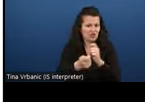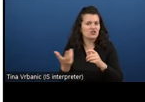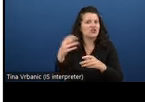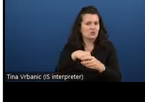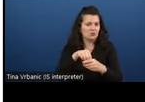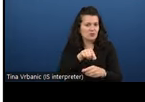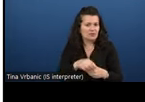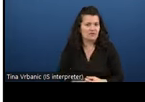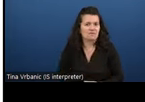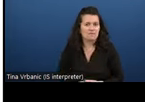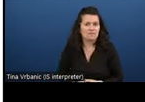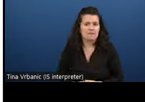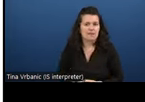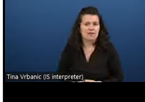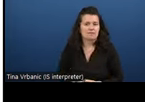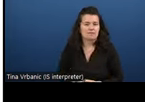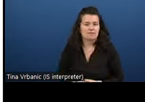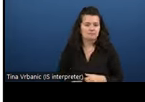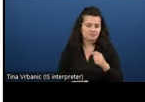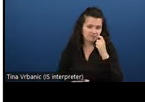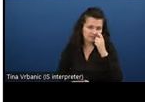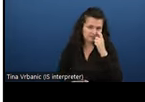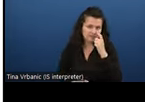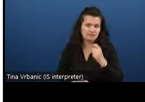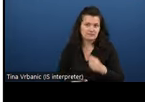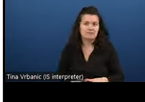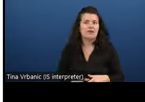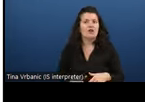role of the business and disability networks and build on some of the presentations that